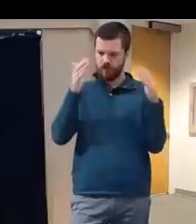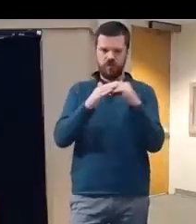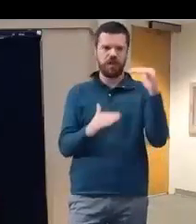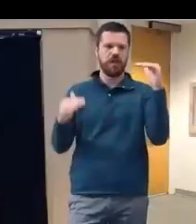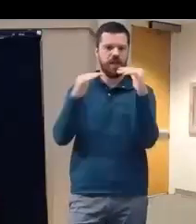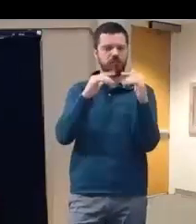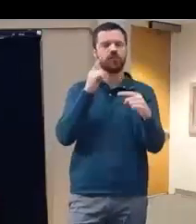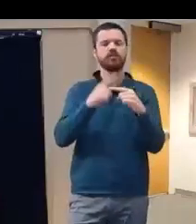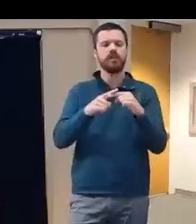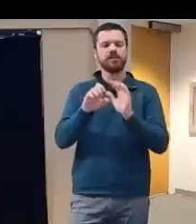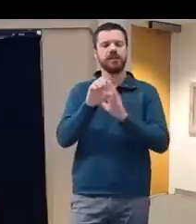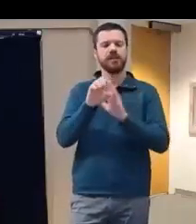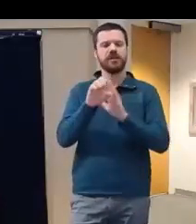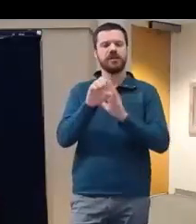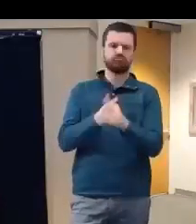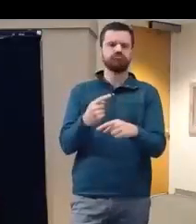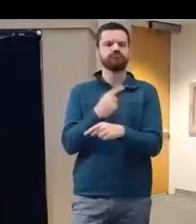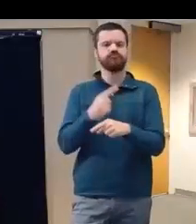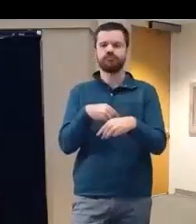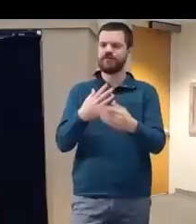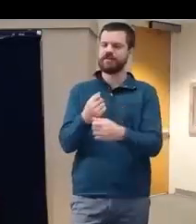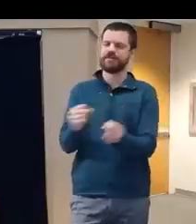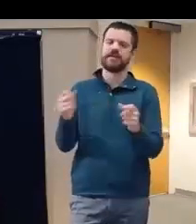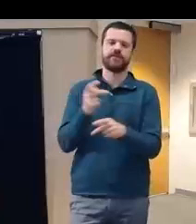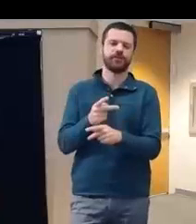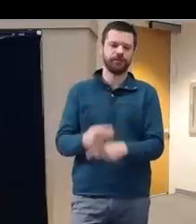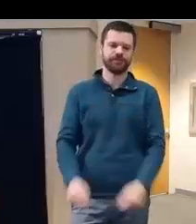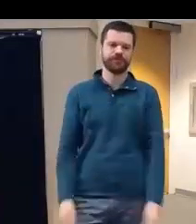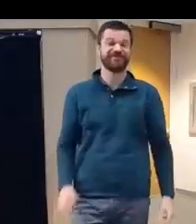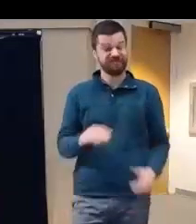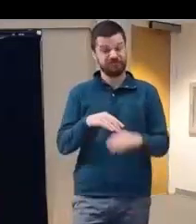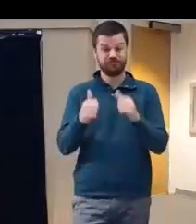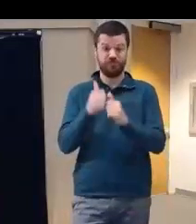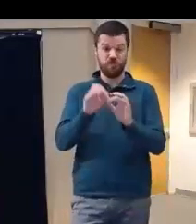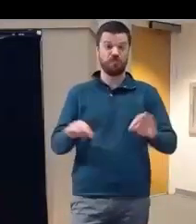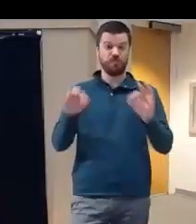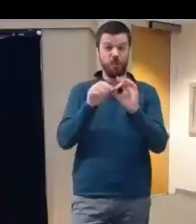are ethical in their approach to providing Safe Care but most importantly that they are Guided by